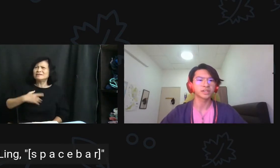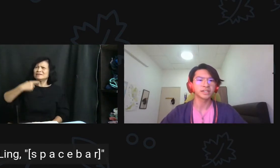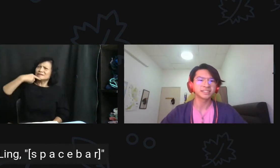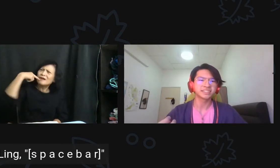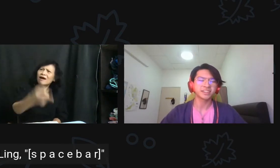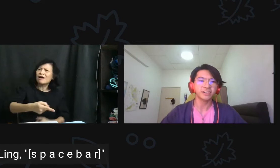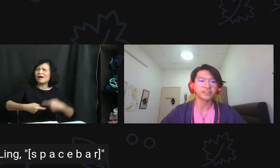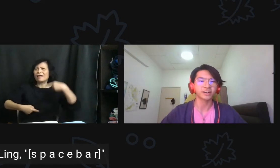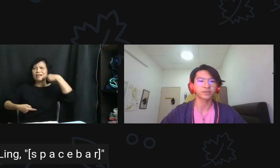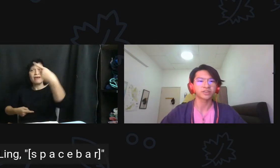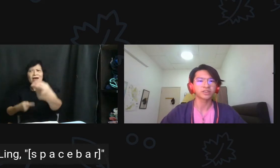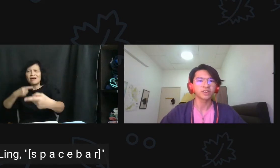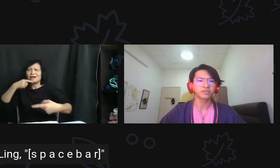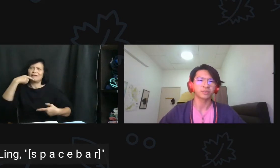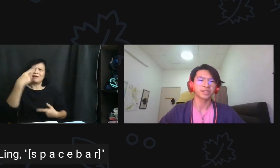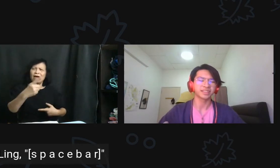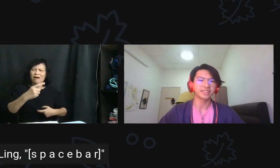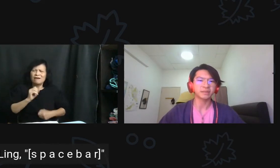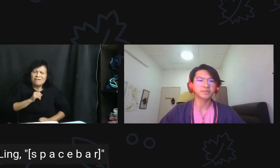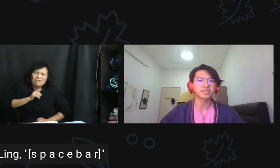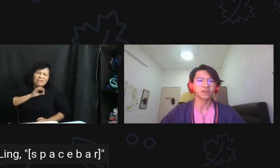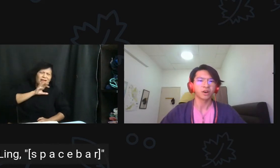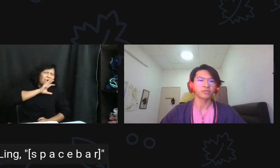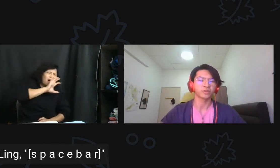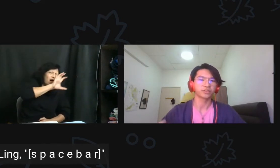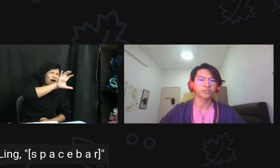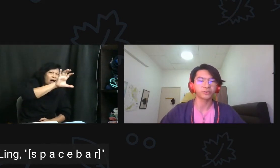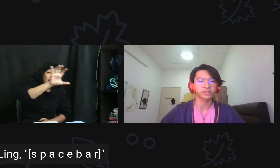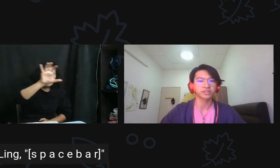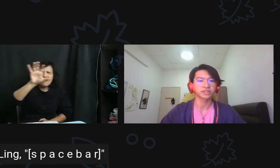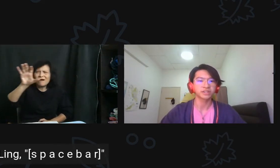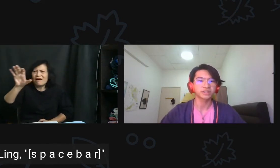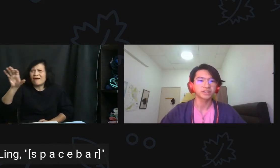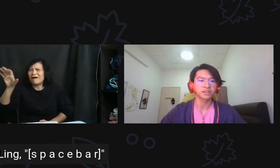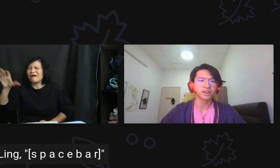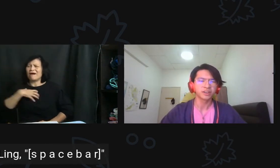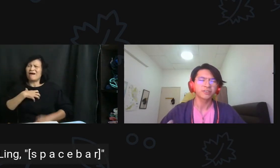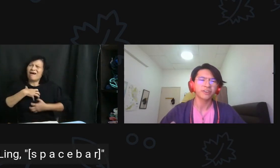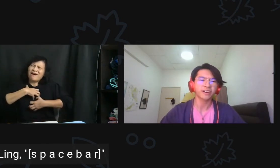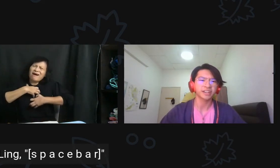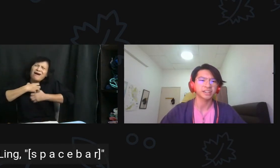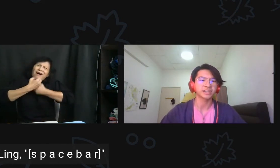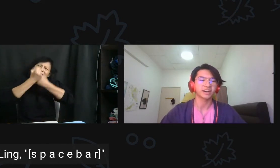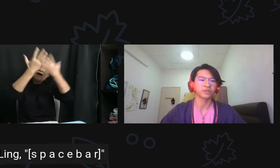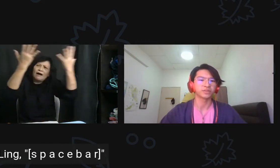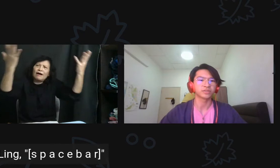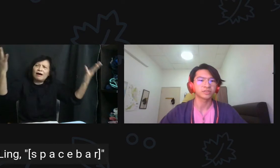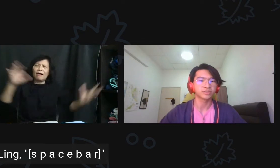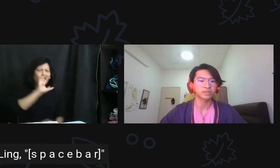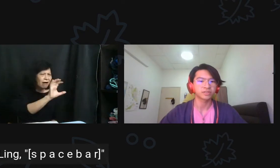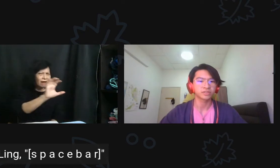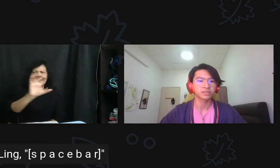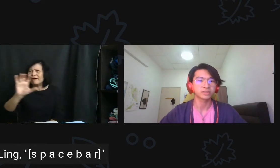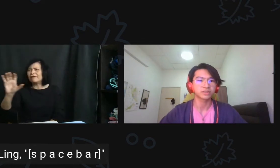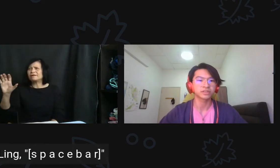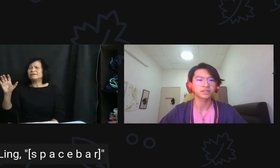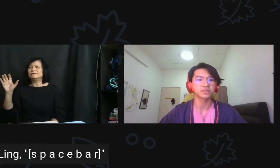Tear it out from the depths of your throat. Cry it out―